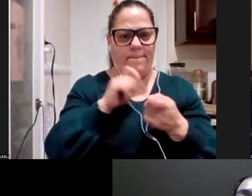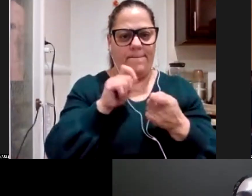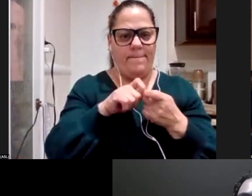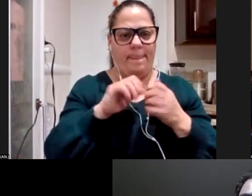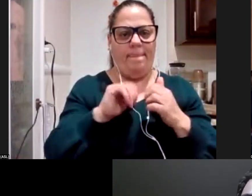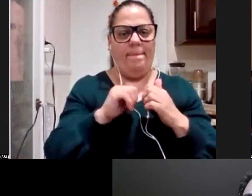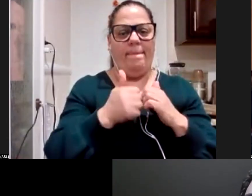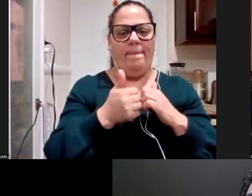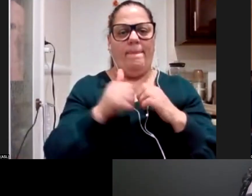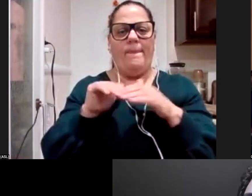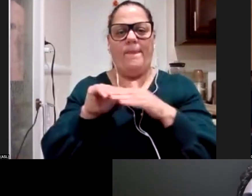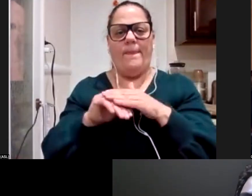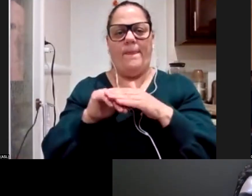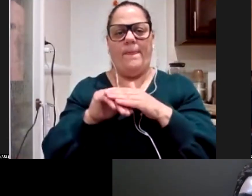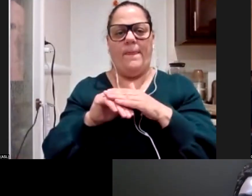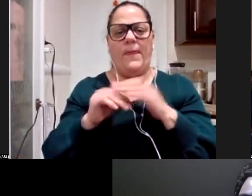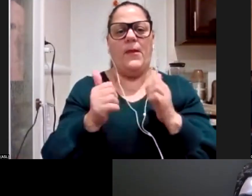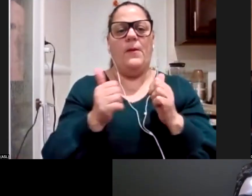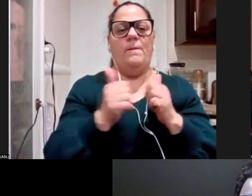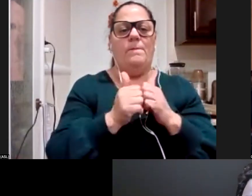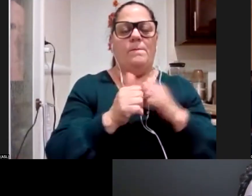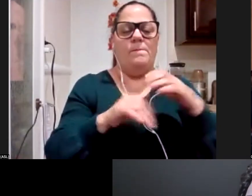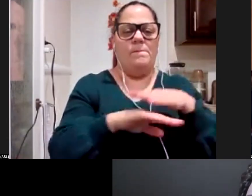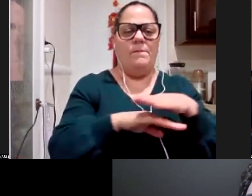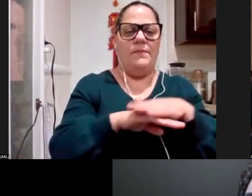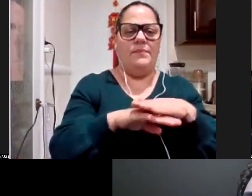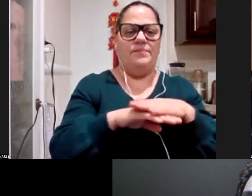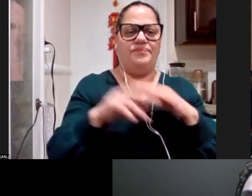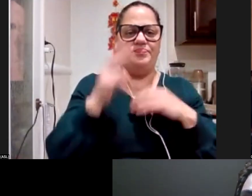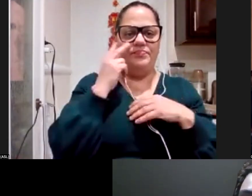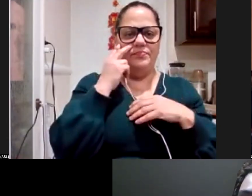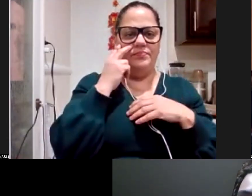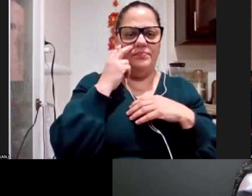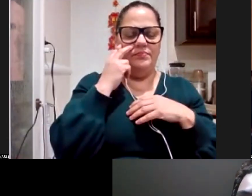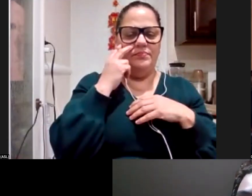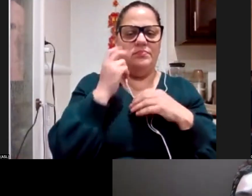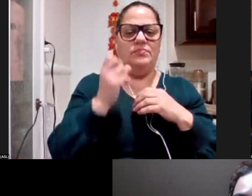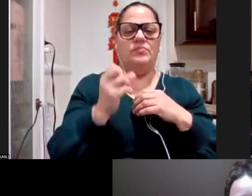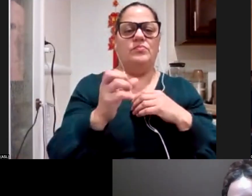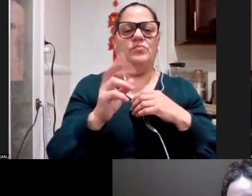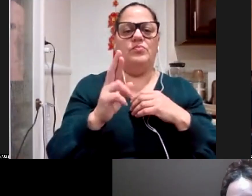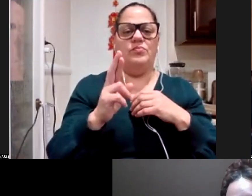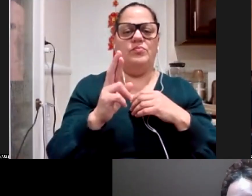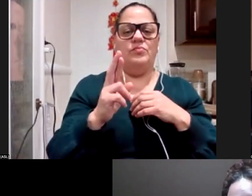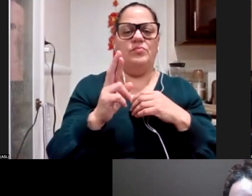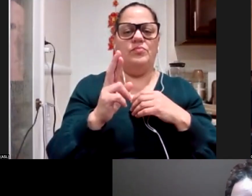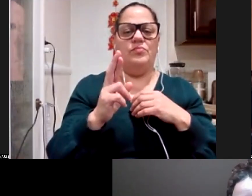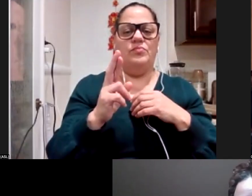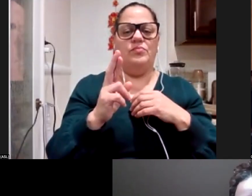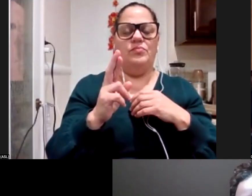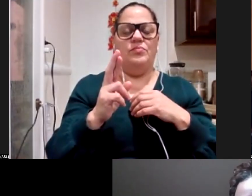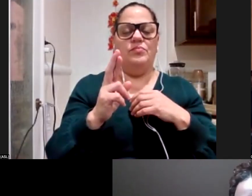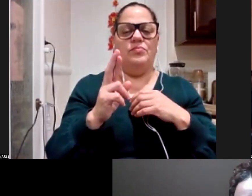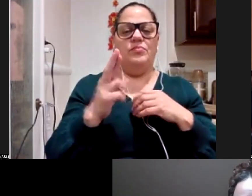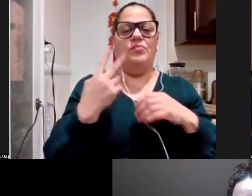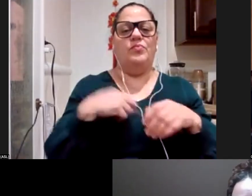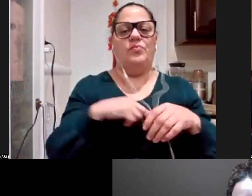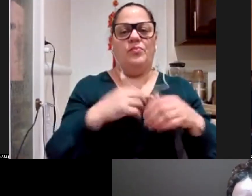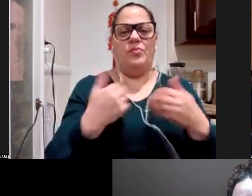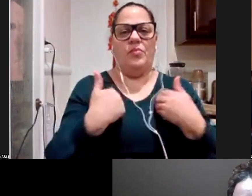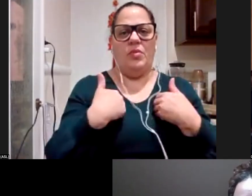be accessible for individuals with basically low vision or that are blind. Um we will